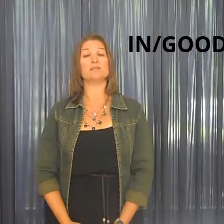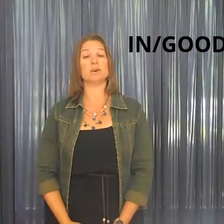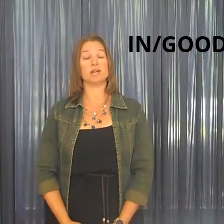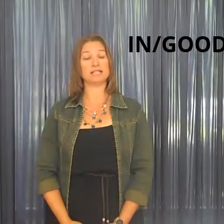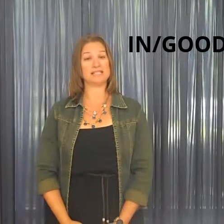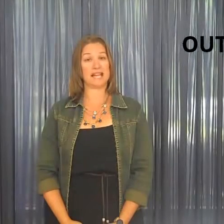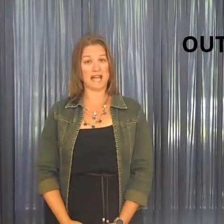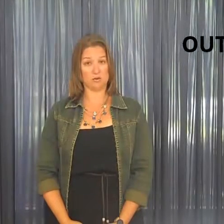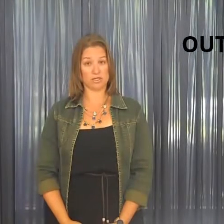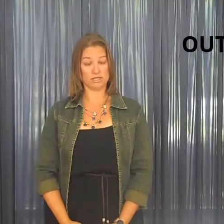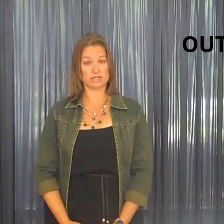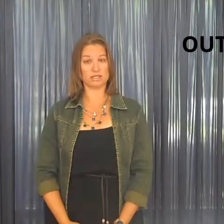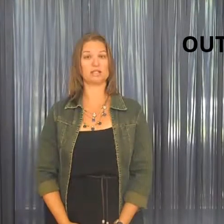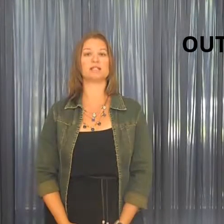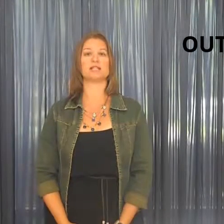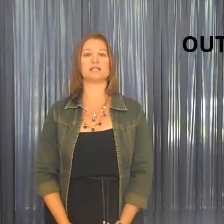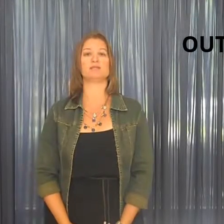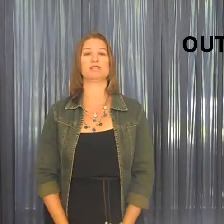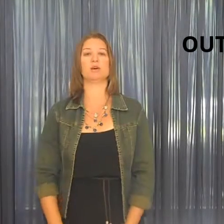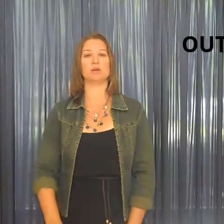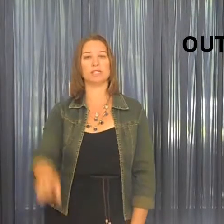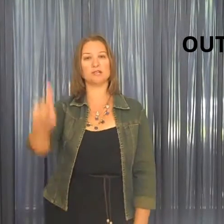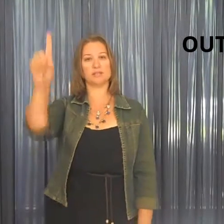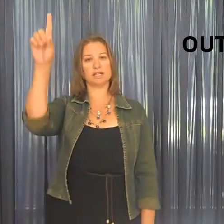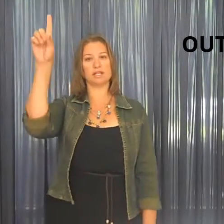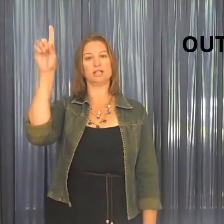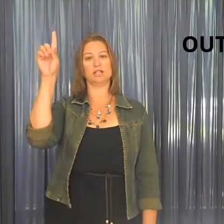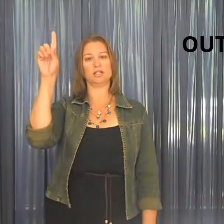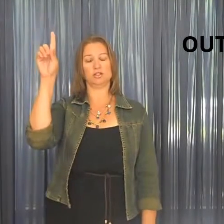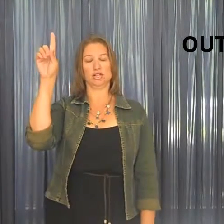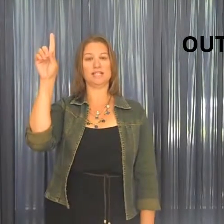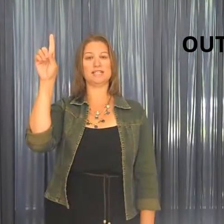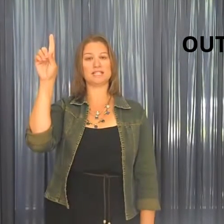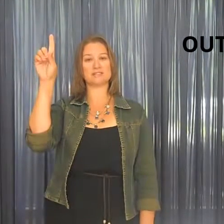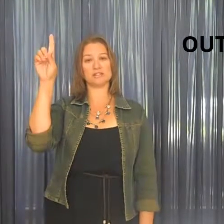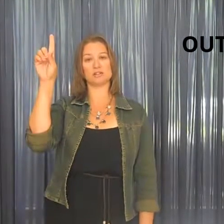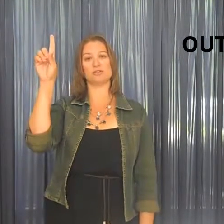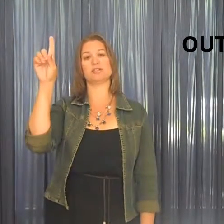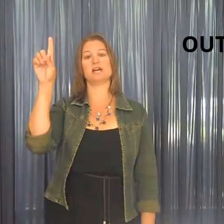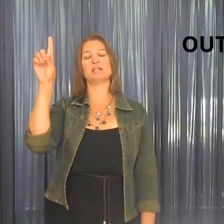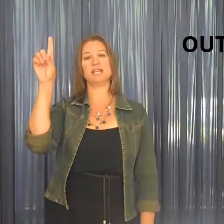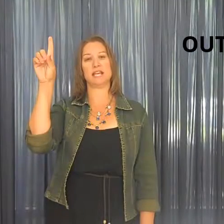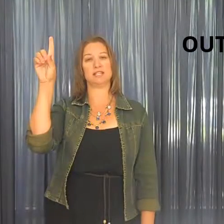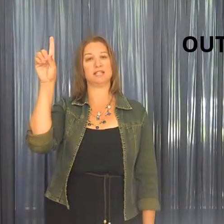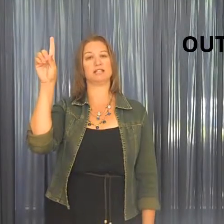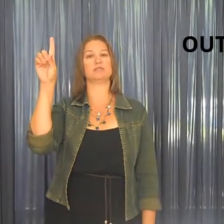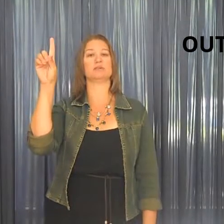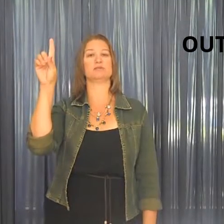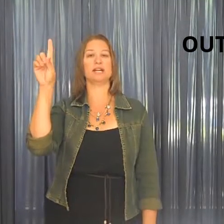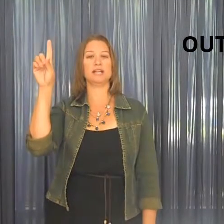When the ball is out, simply hold up your index finger of your dominant hand. Again if you